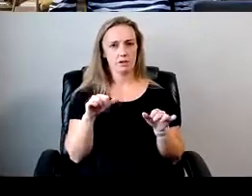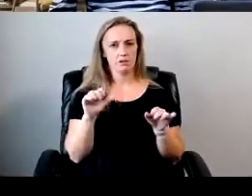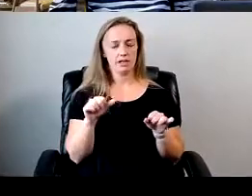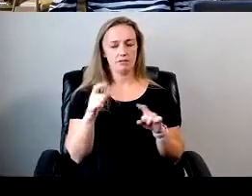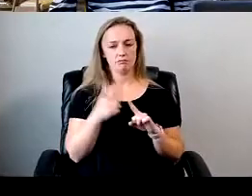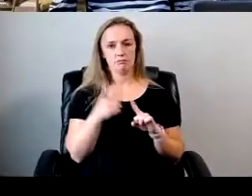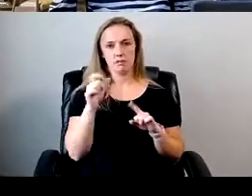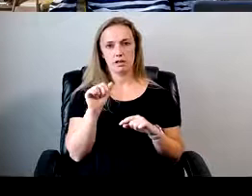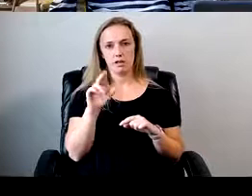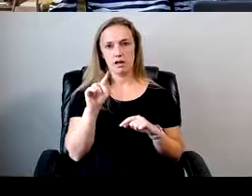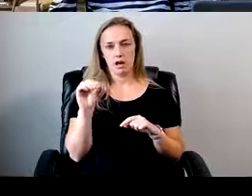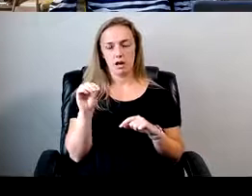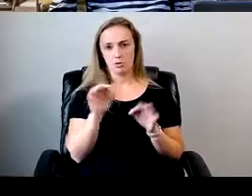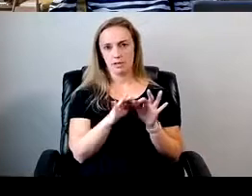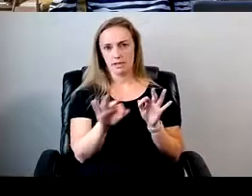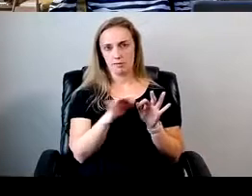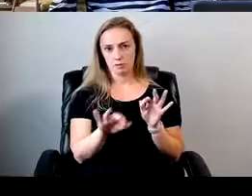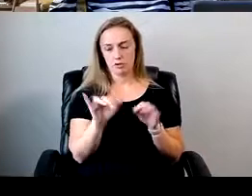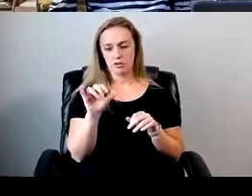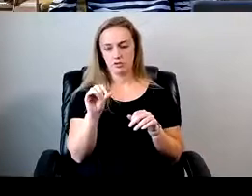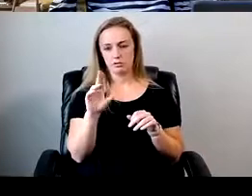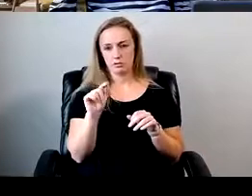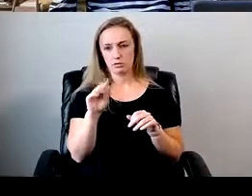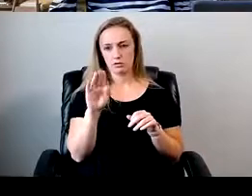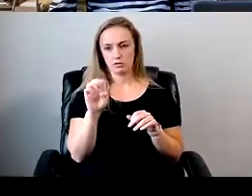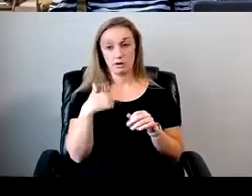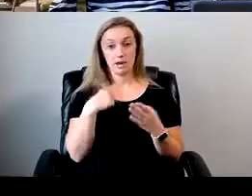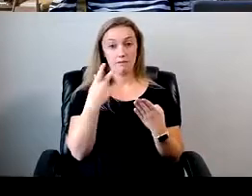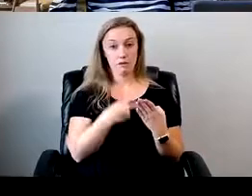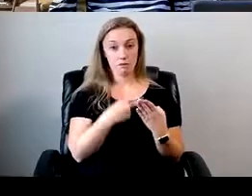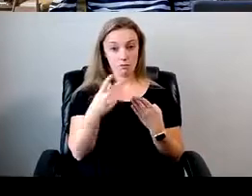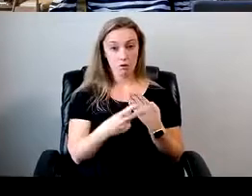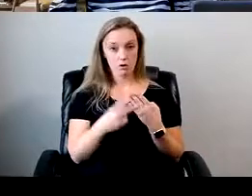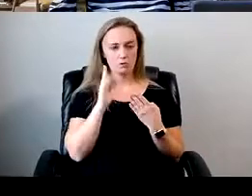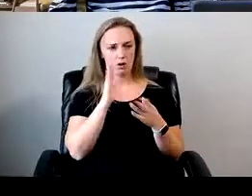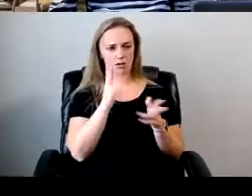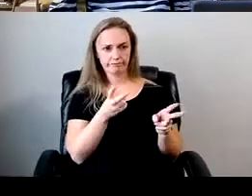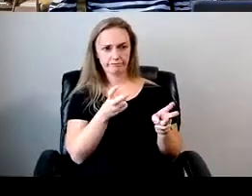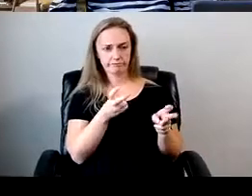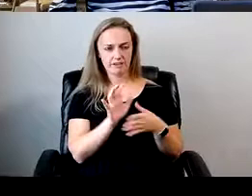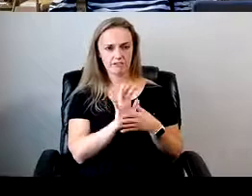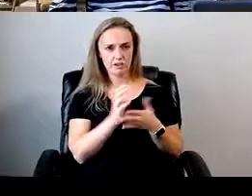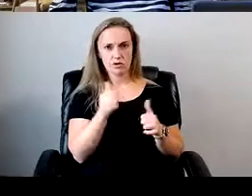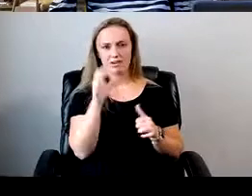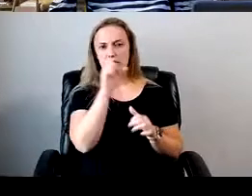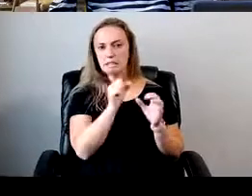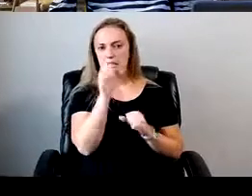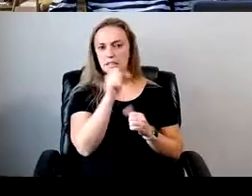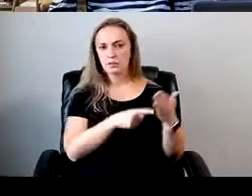And so YouTube has a program that will take the video and try and guess what is being said.